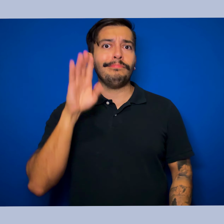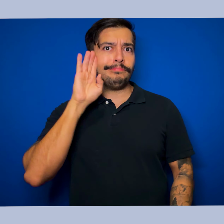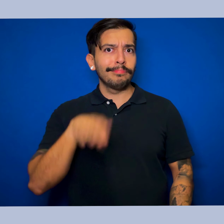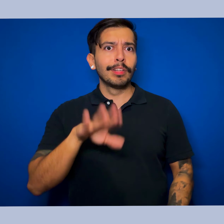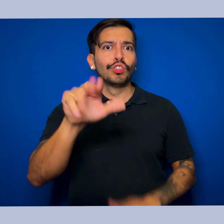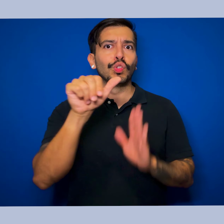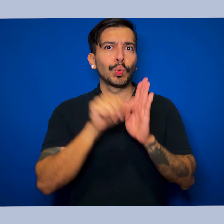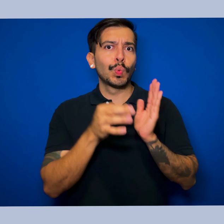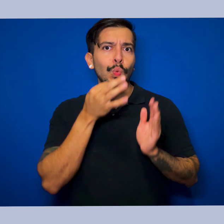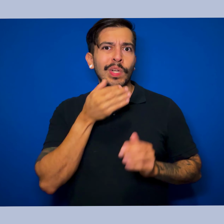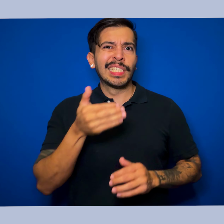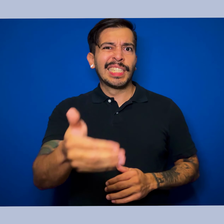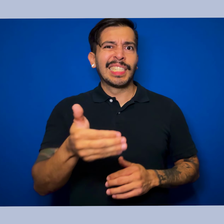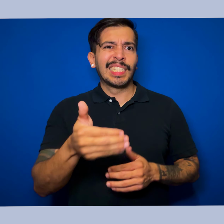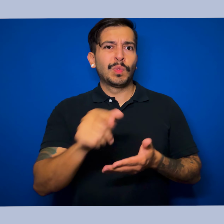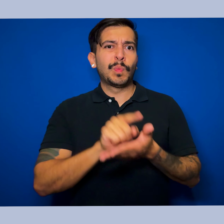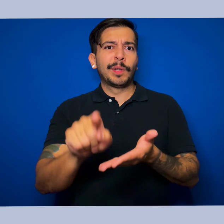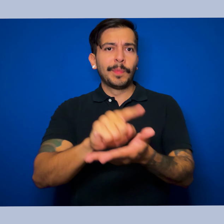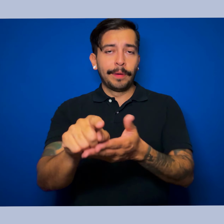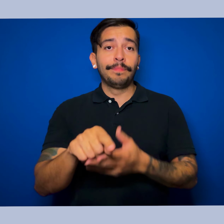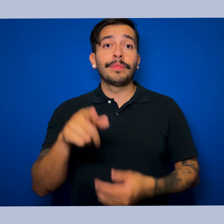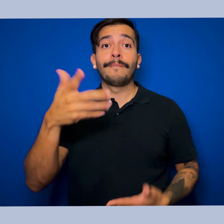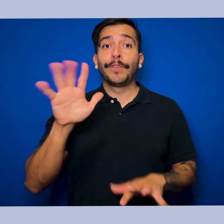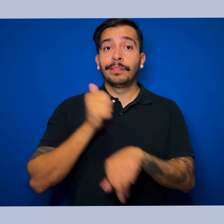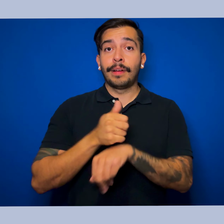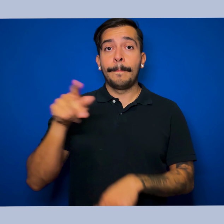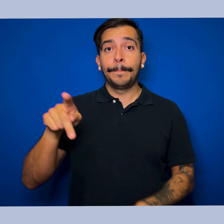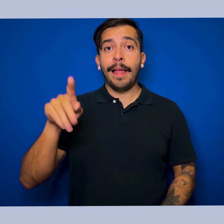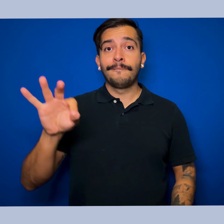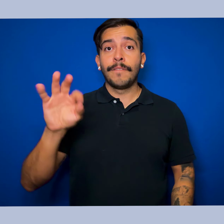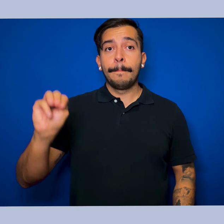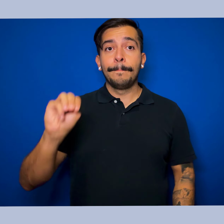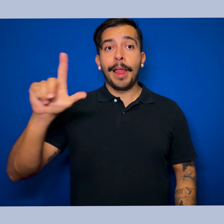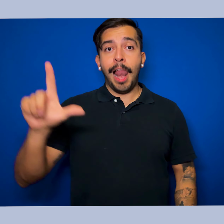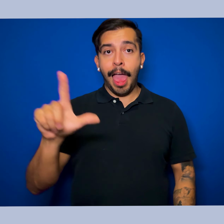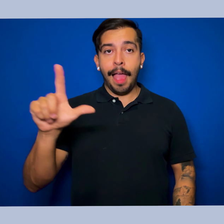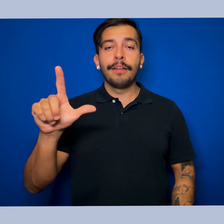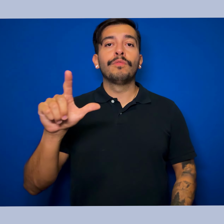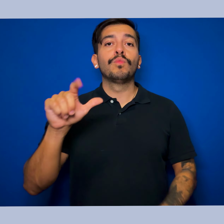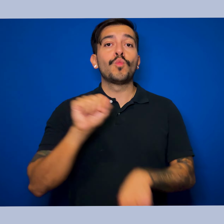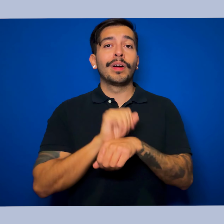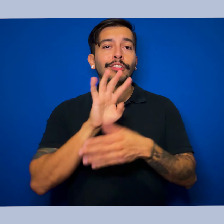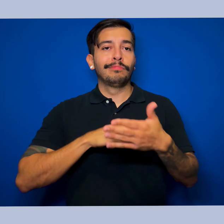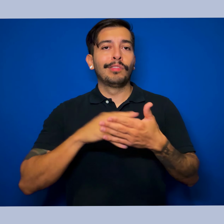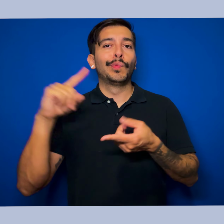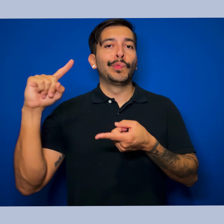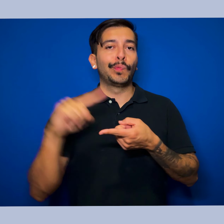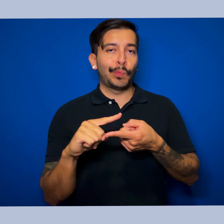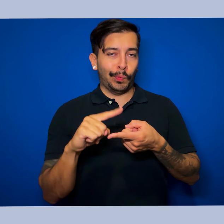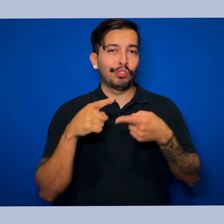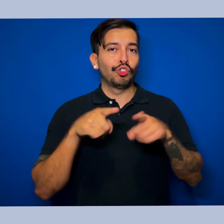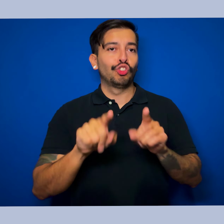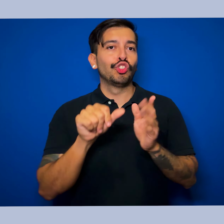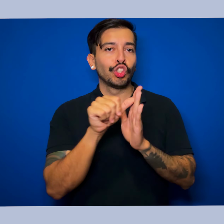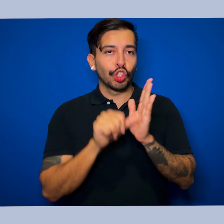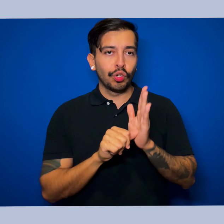So I know your surgery is coming up in a few weeks, and you've got your PFML sorted out for a reduced work schedule during your recovery.